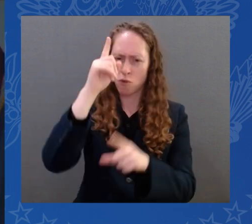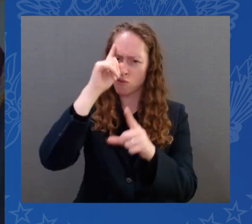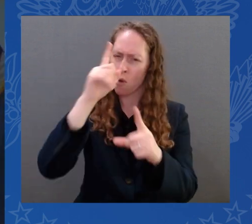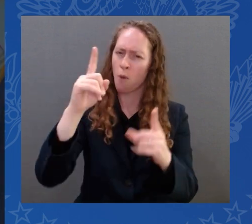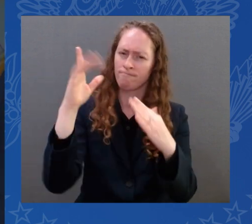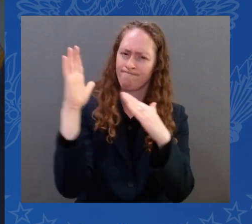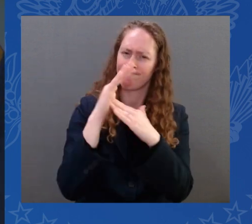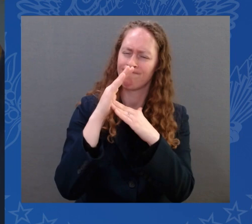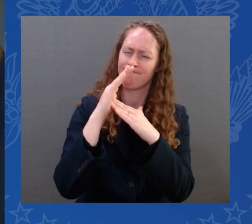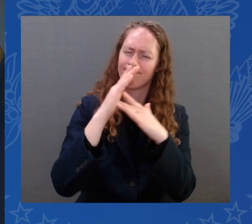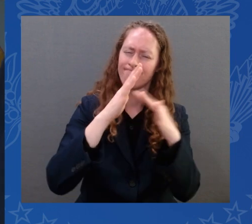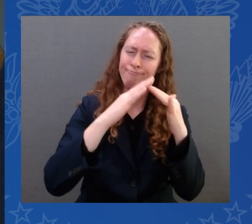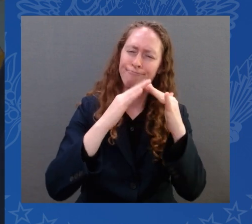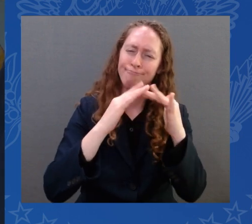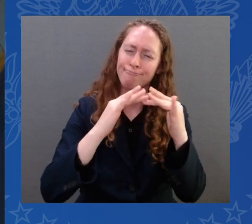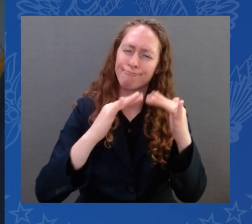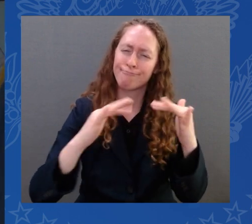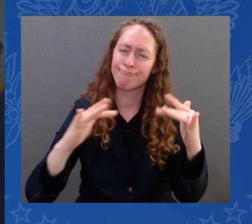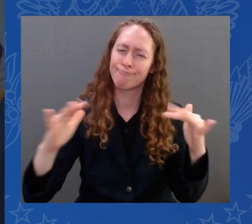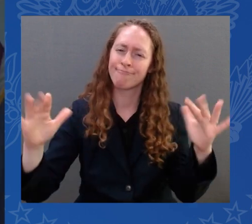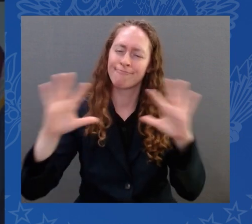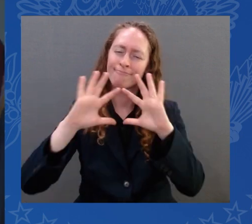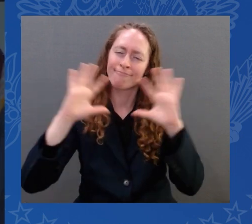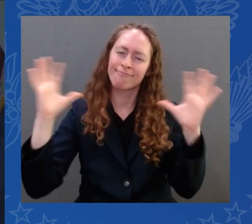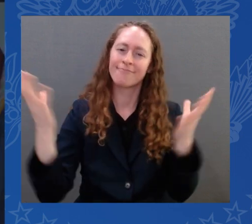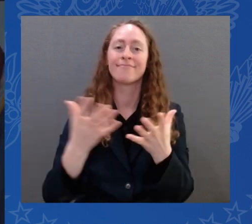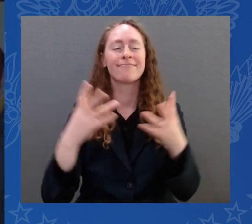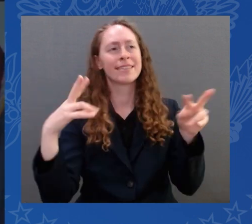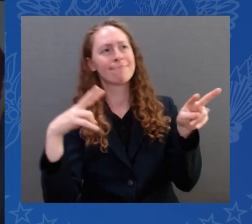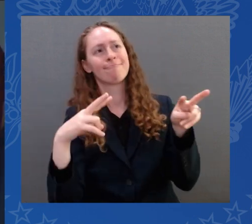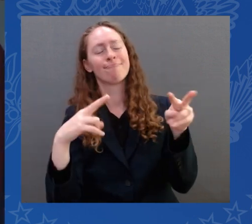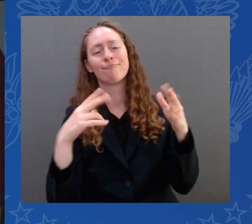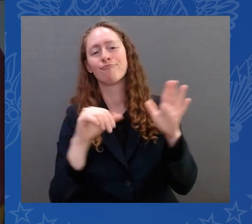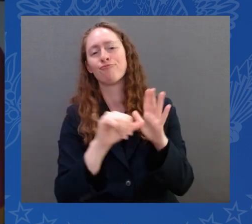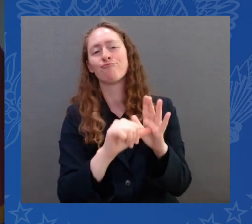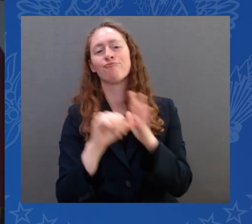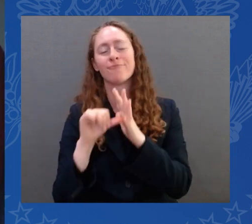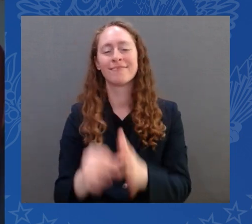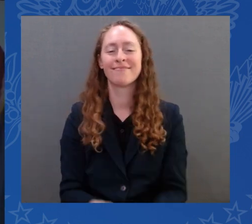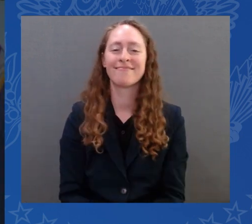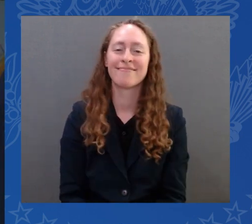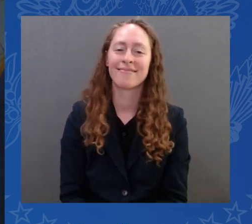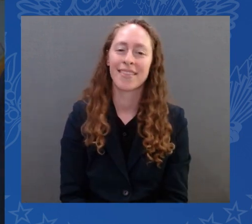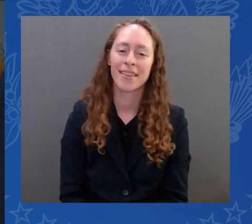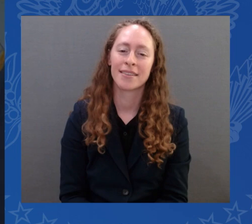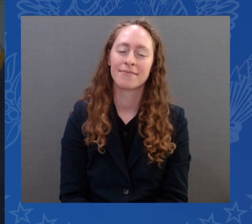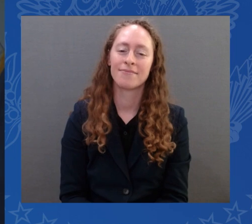Midshipmen, for the rest of your careers, you're going to face challenges unforeseen.